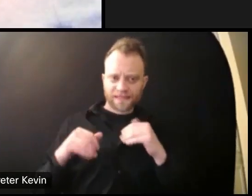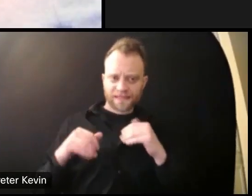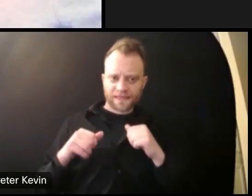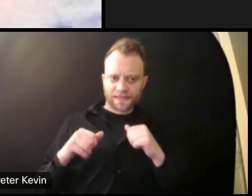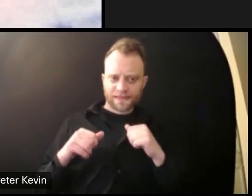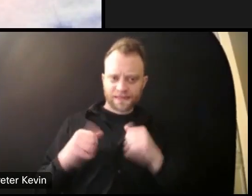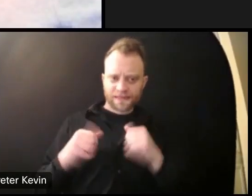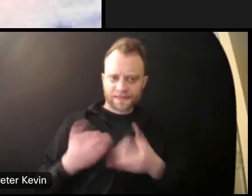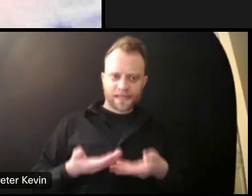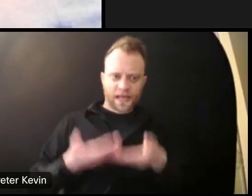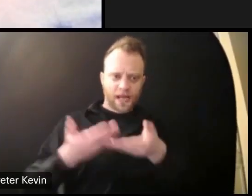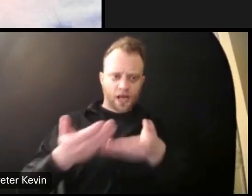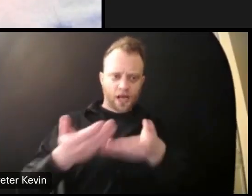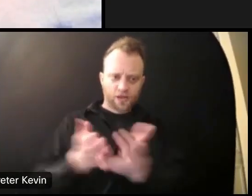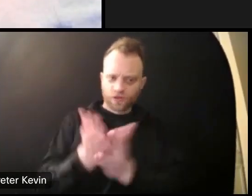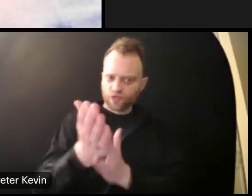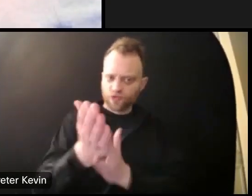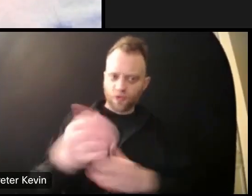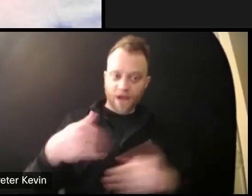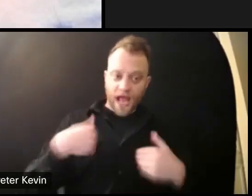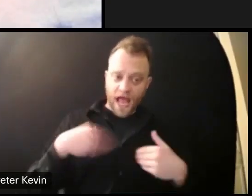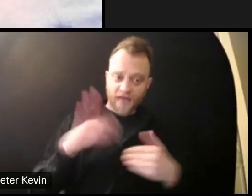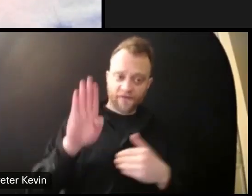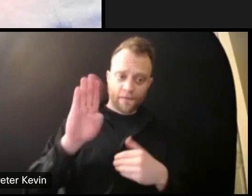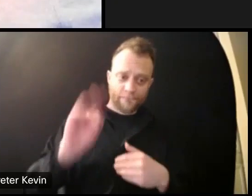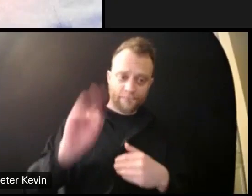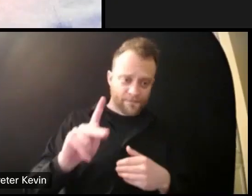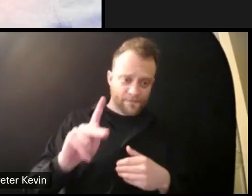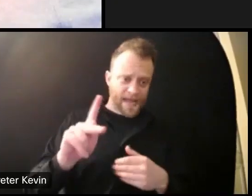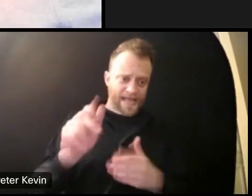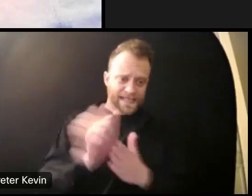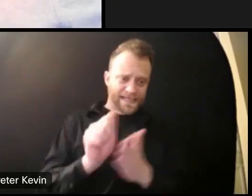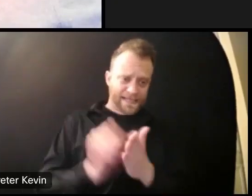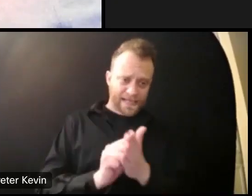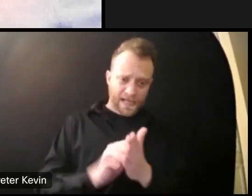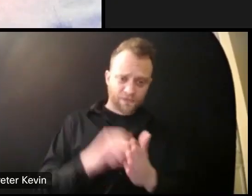need to open up. We don't need to do anything else other than get the signatures straight.